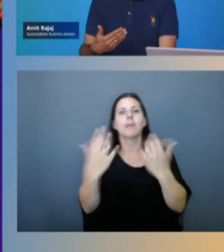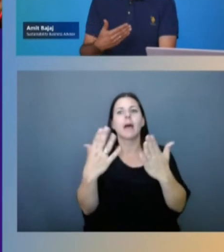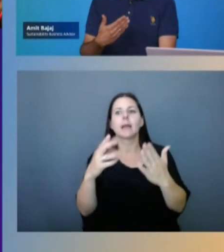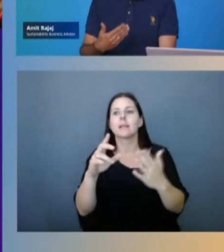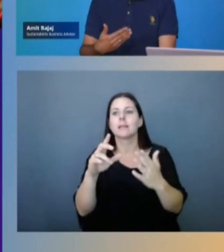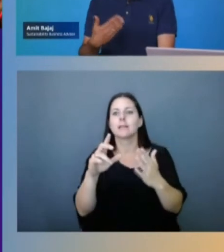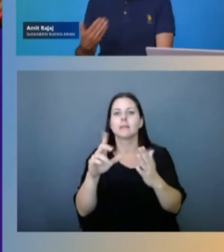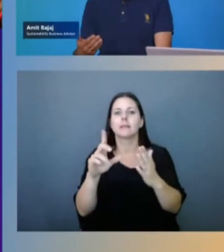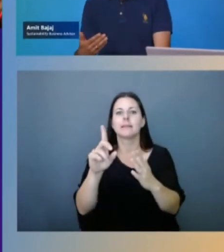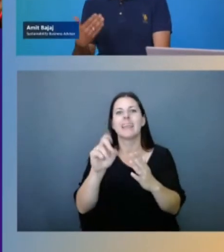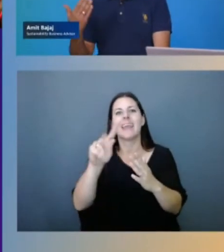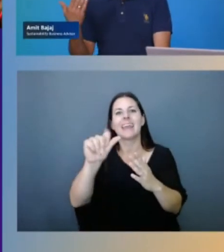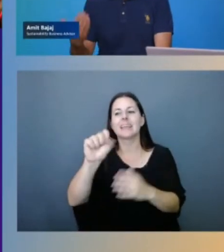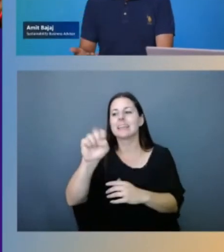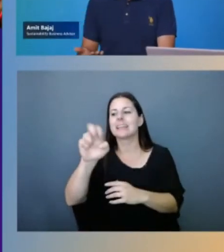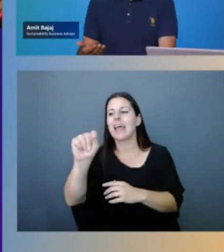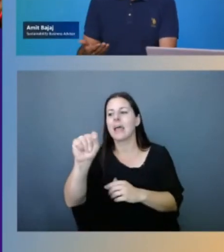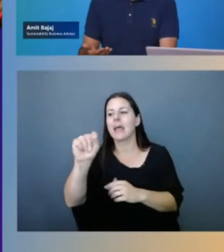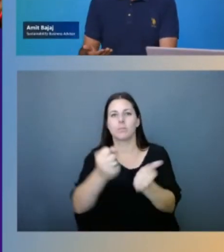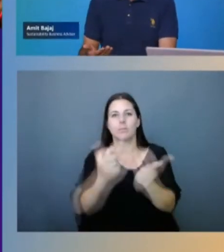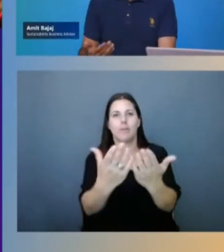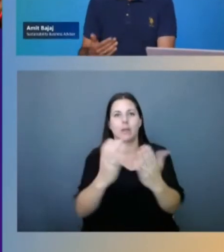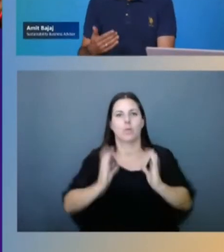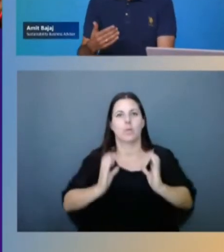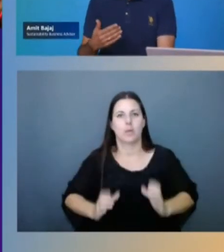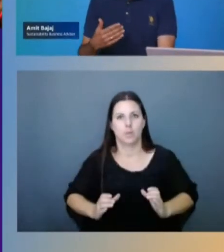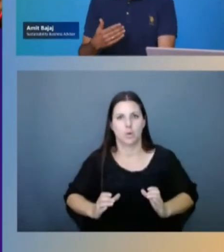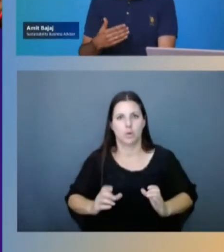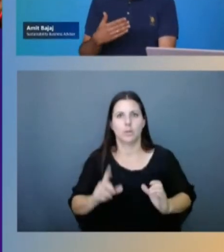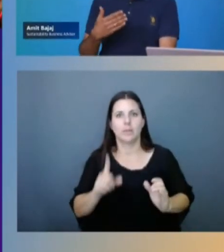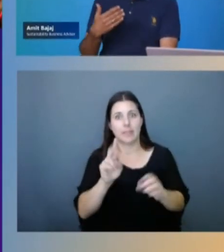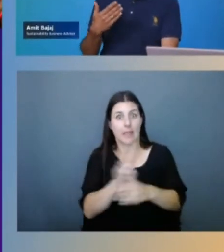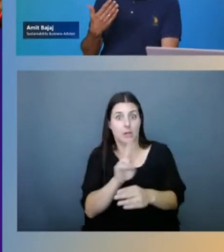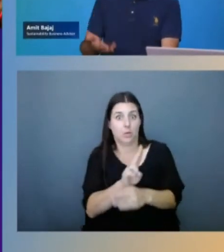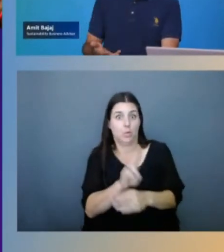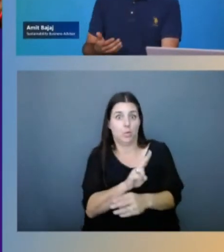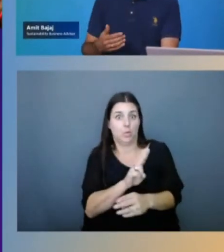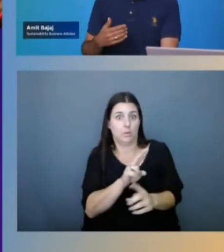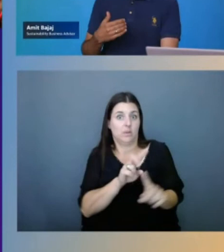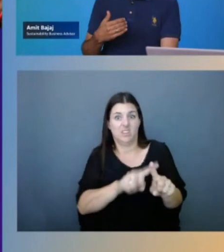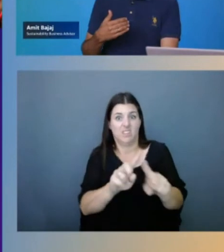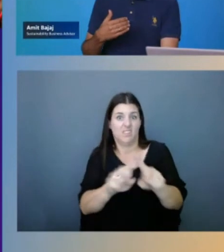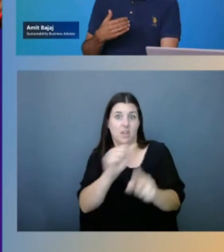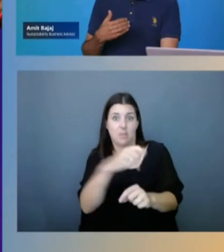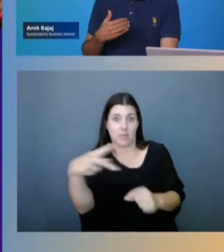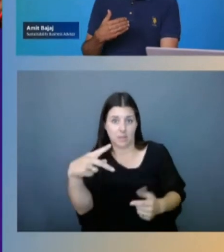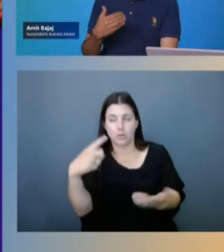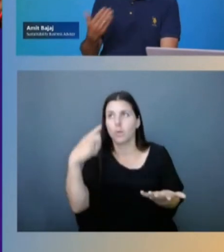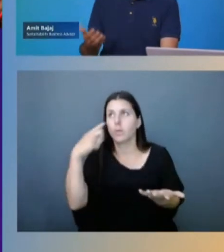which can be consumed in their applications. Think of use cases where customers want to innovate